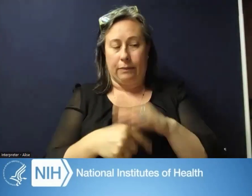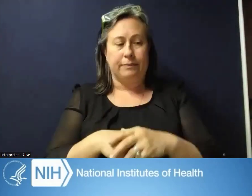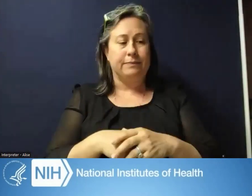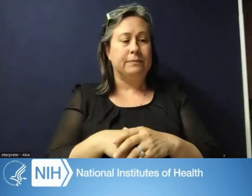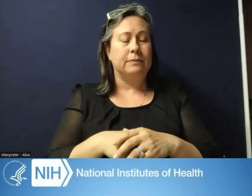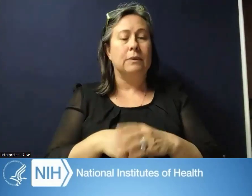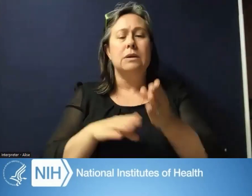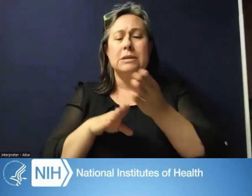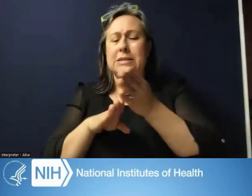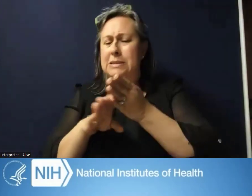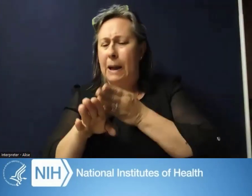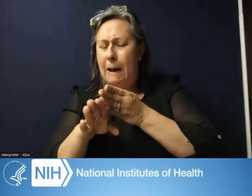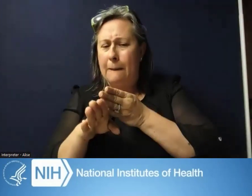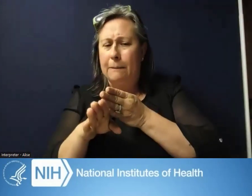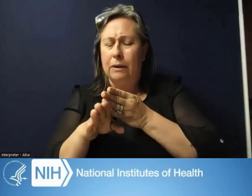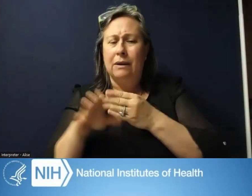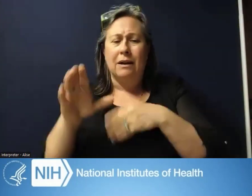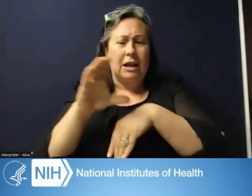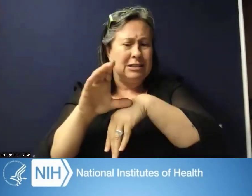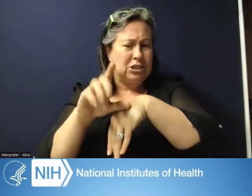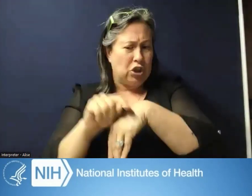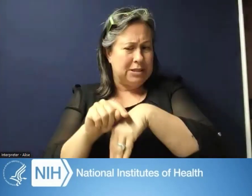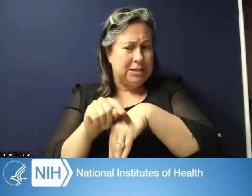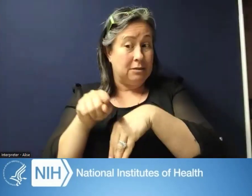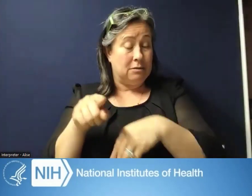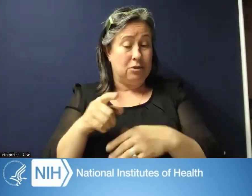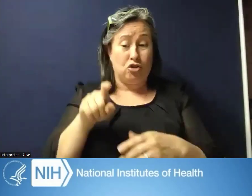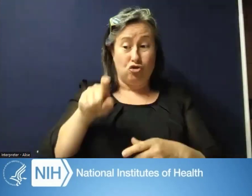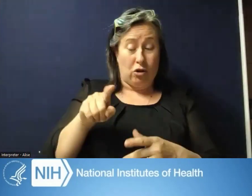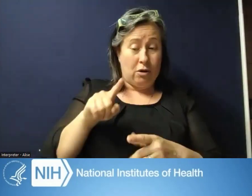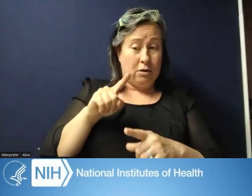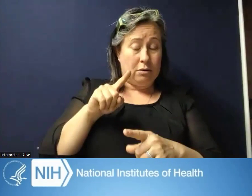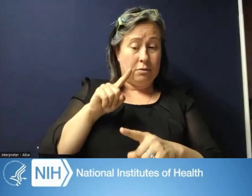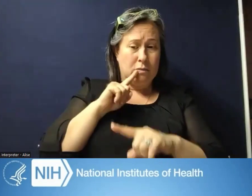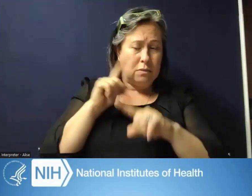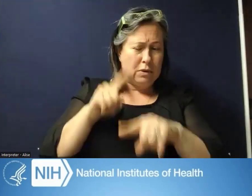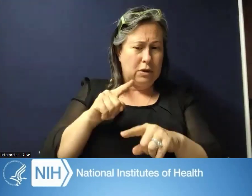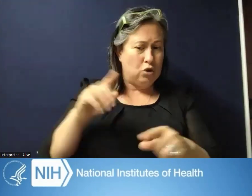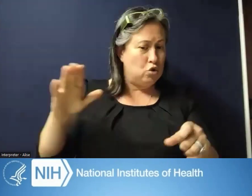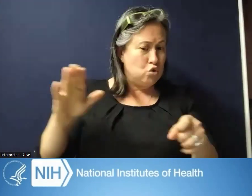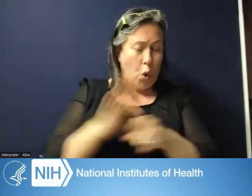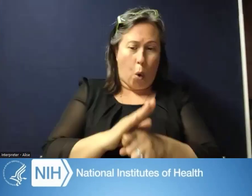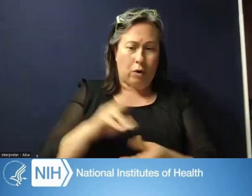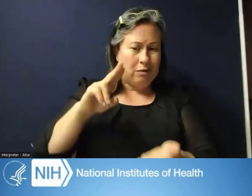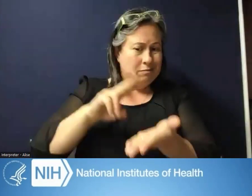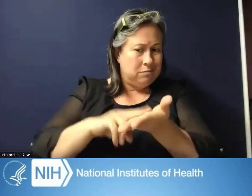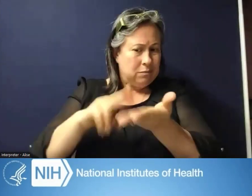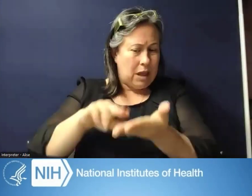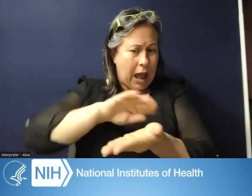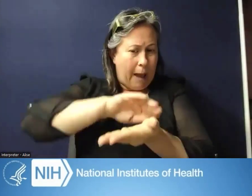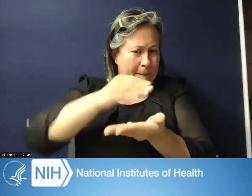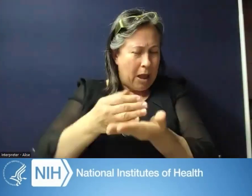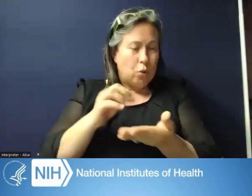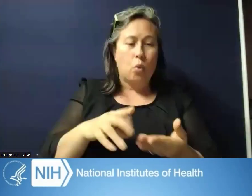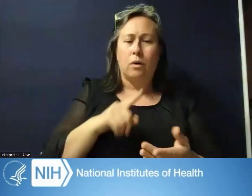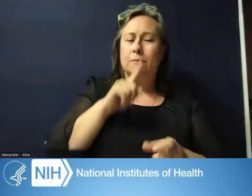or consultancy, should we report the total contracted amount? Or should we only report the annual performance